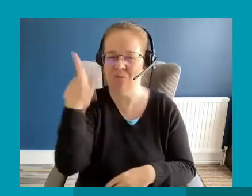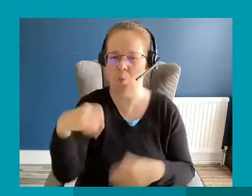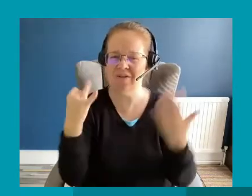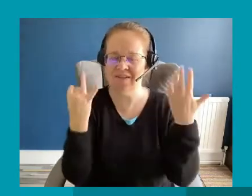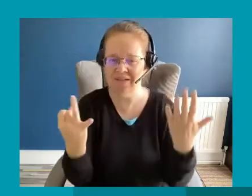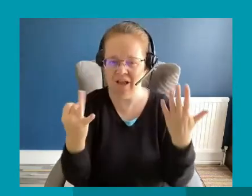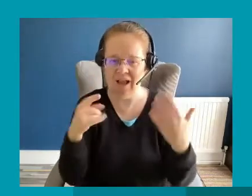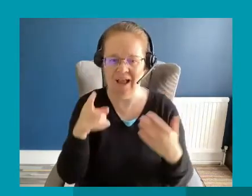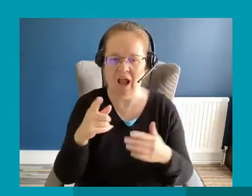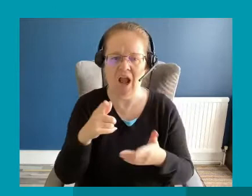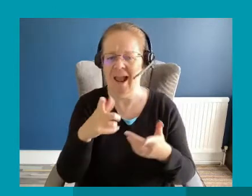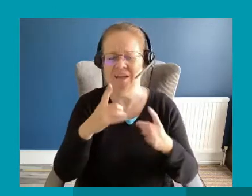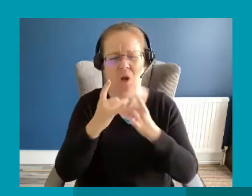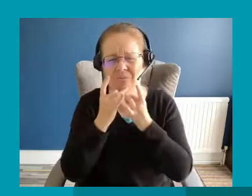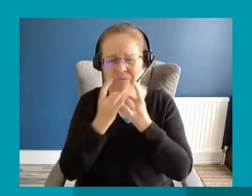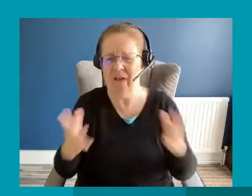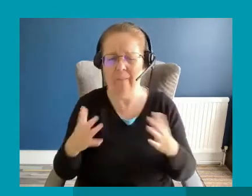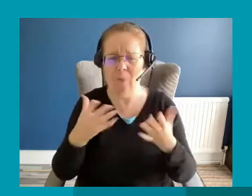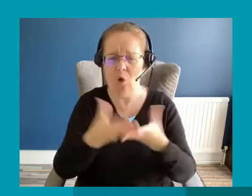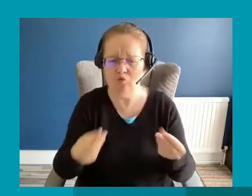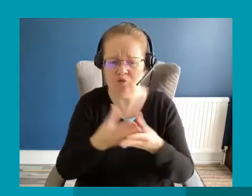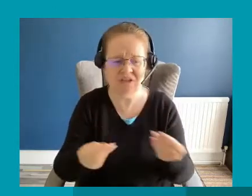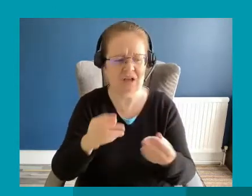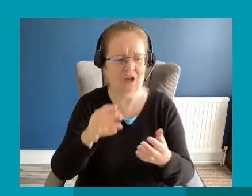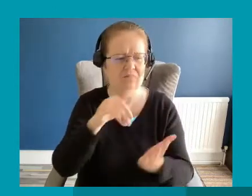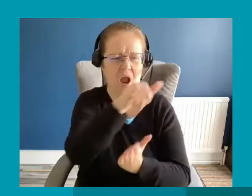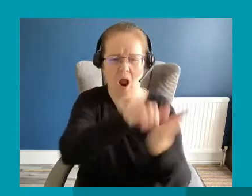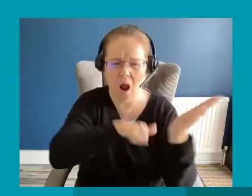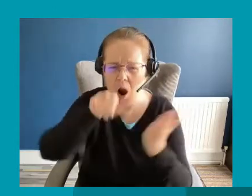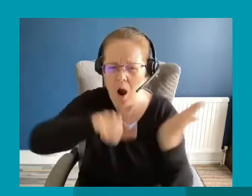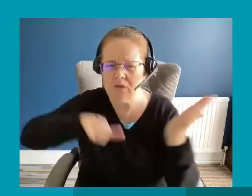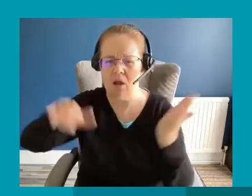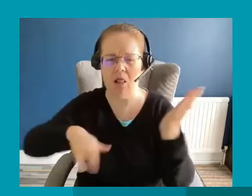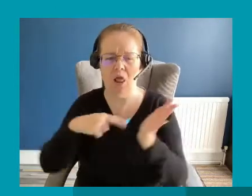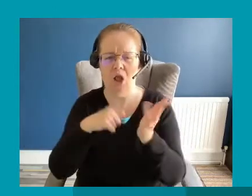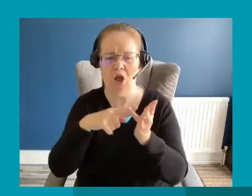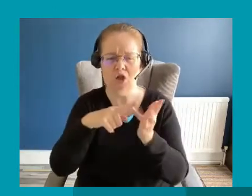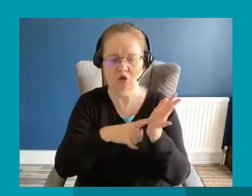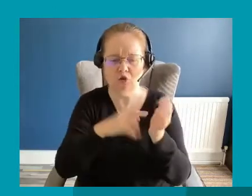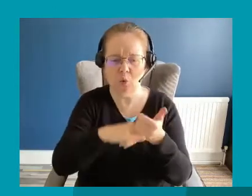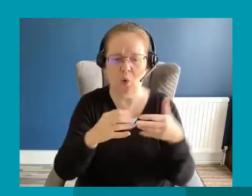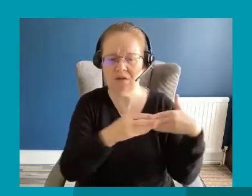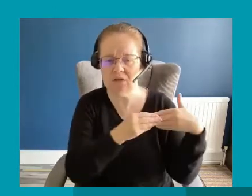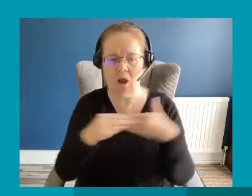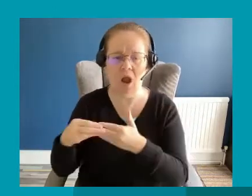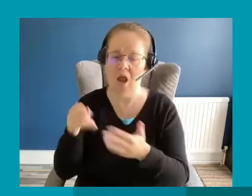articles, tools and guides. It's being designed and.. co-produced by our fabulous Amy,